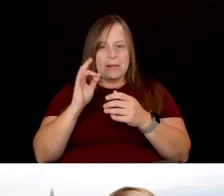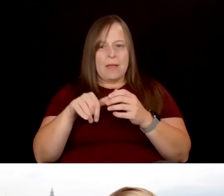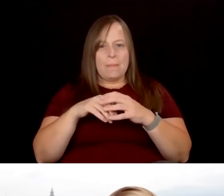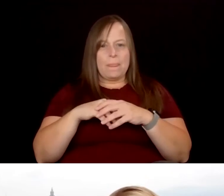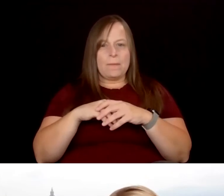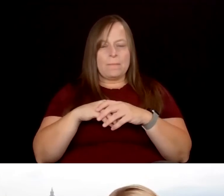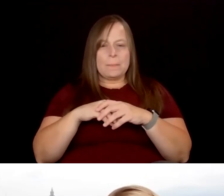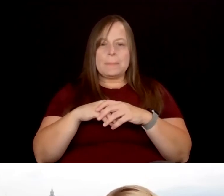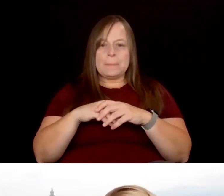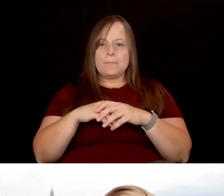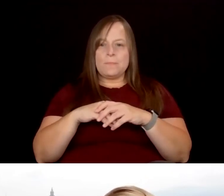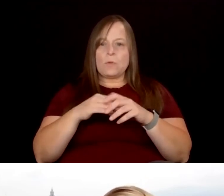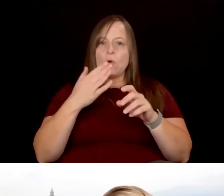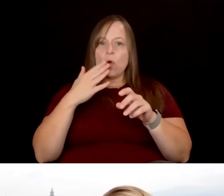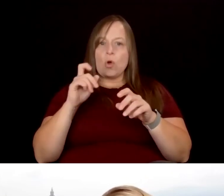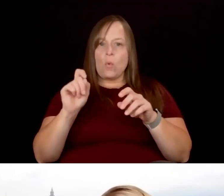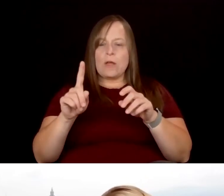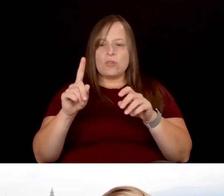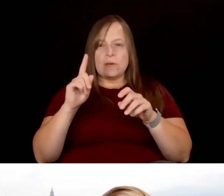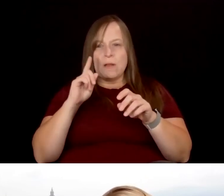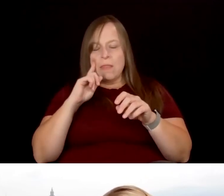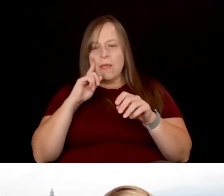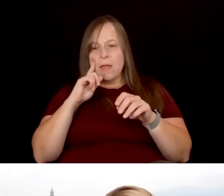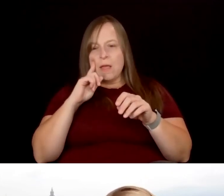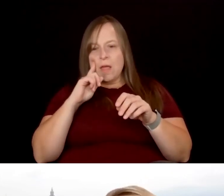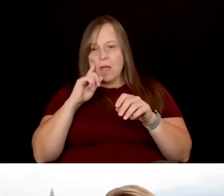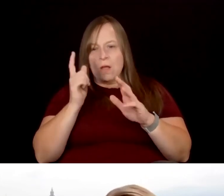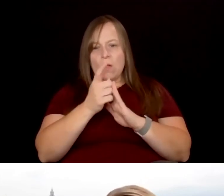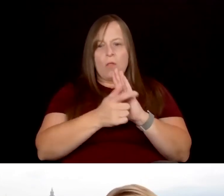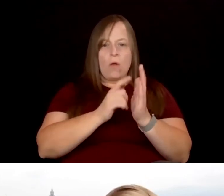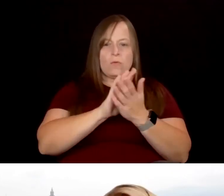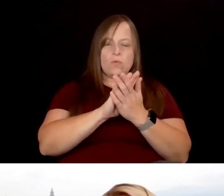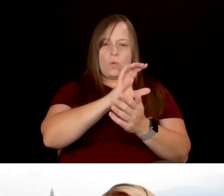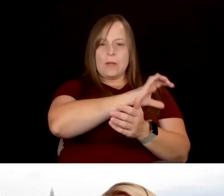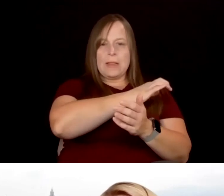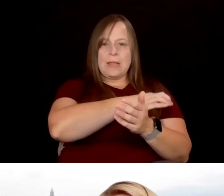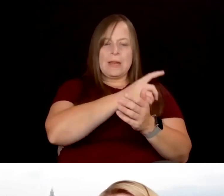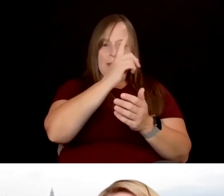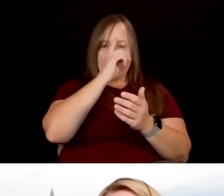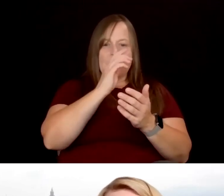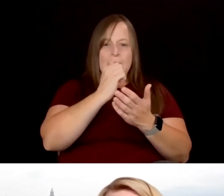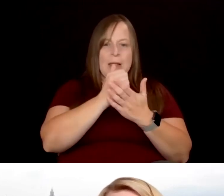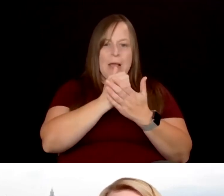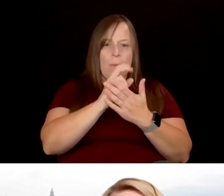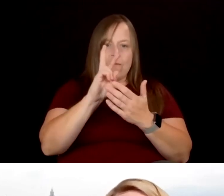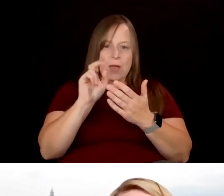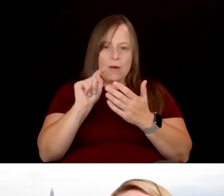Yeah, this is a good question because I think the law school clinics really help veterans because there's some guidance